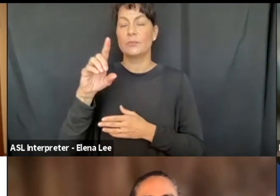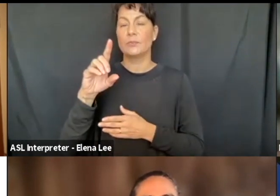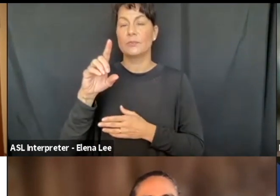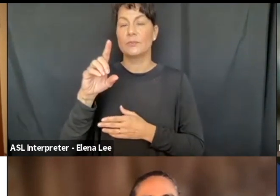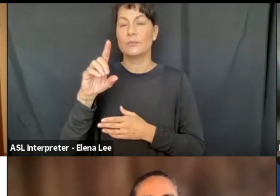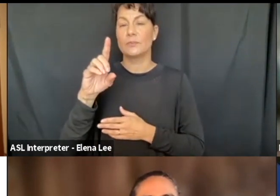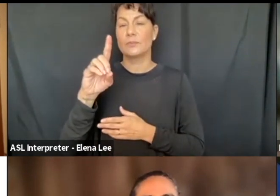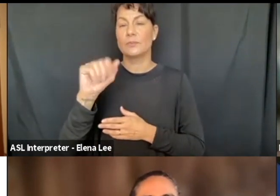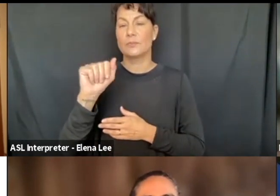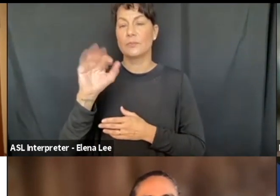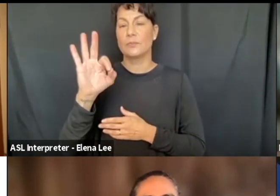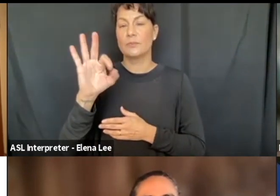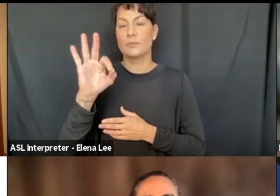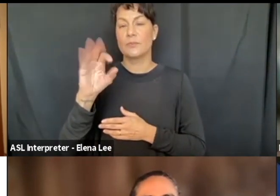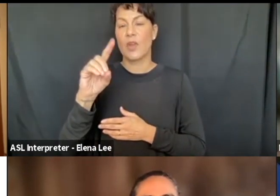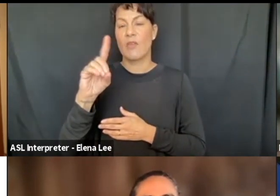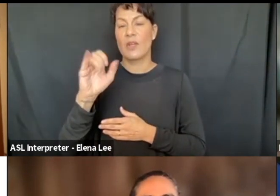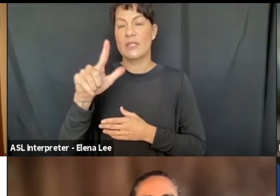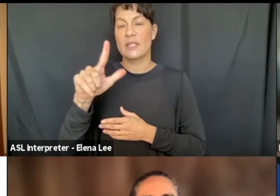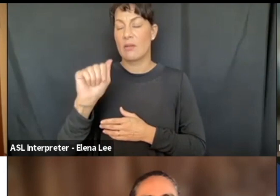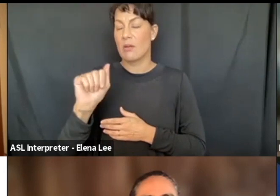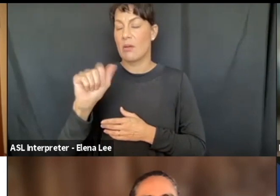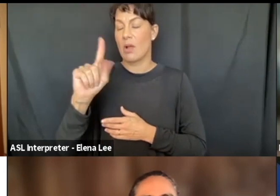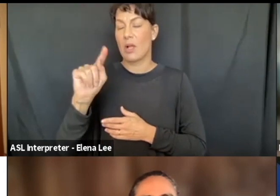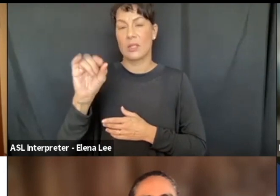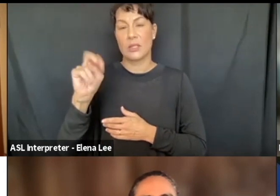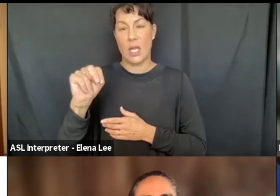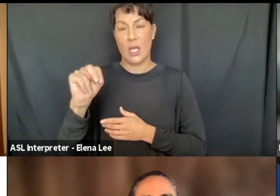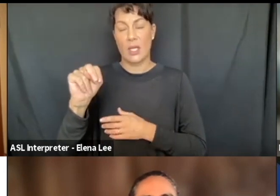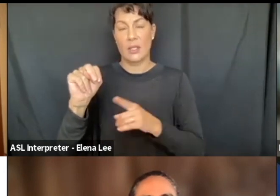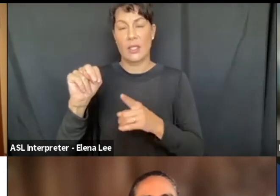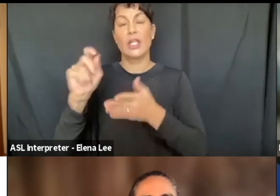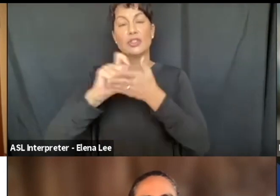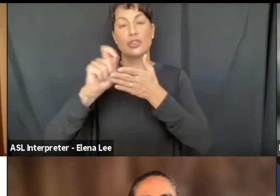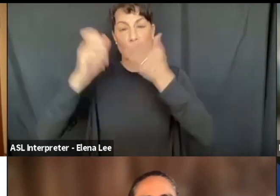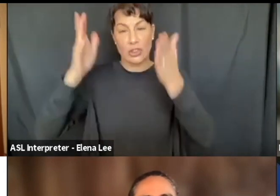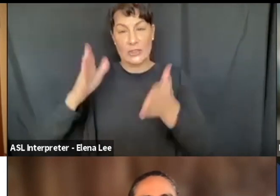Daffodil Altan, a journalist and documentary filmmaker.